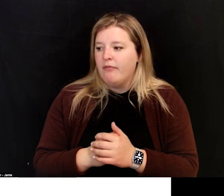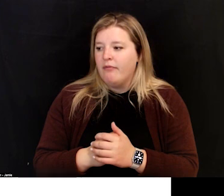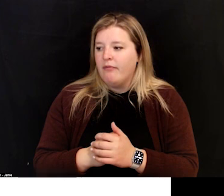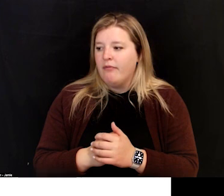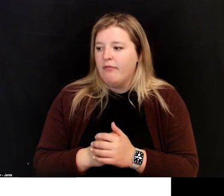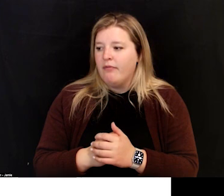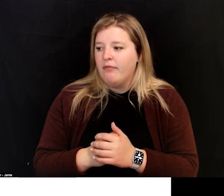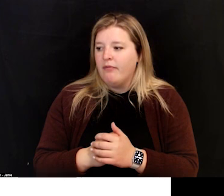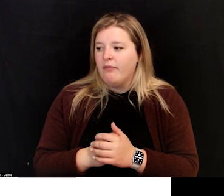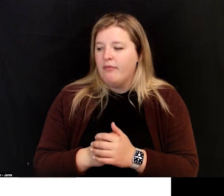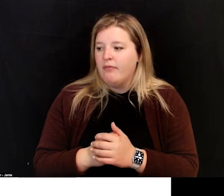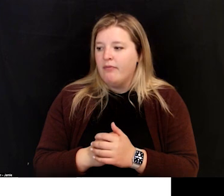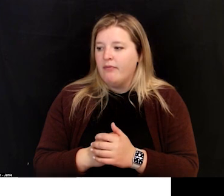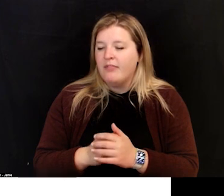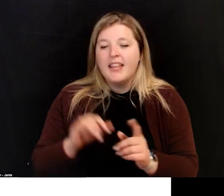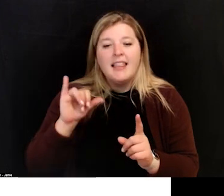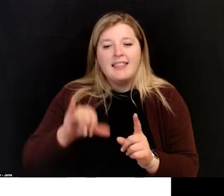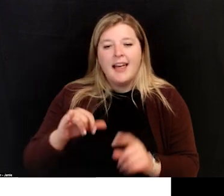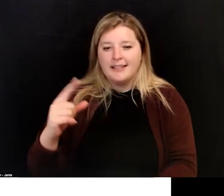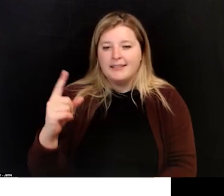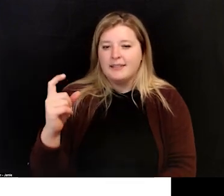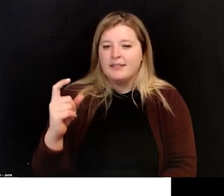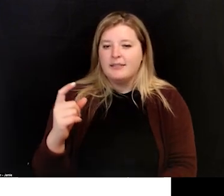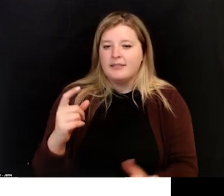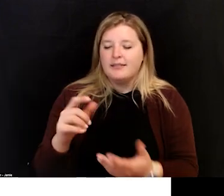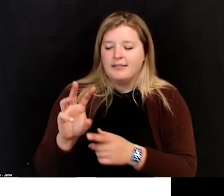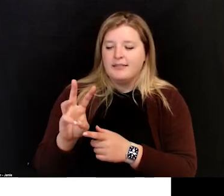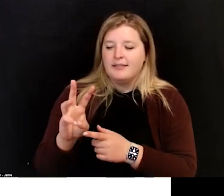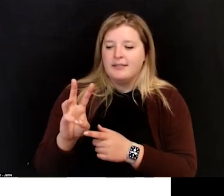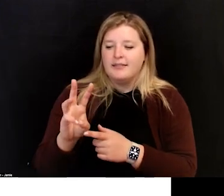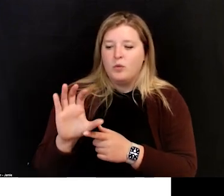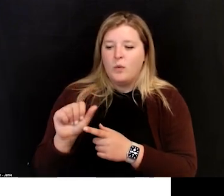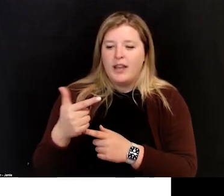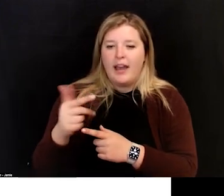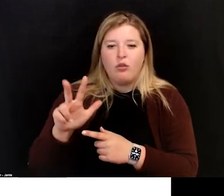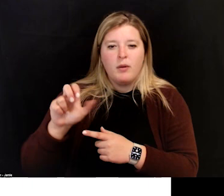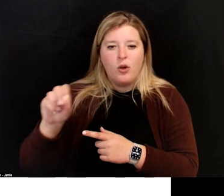That is a question that 3.0 is also trying to tackle, is what's good enough,